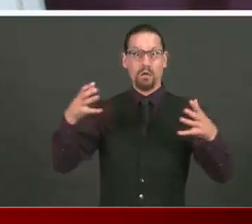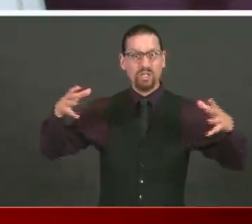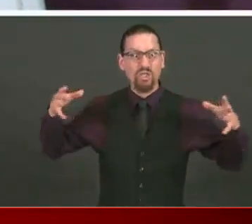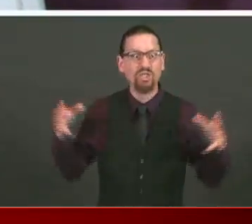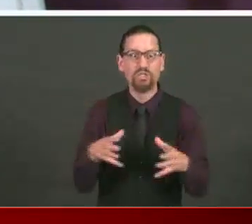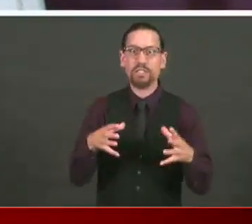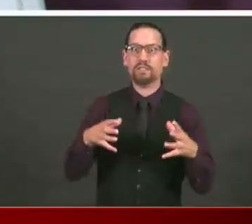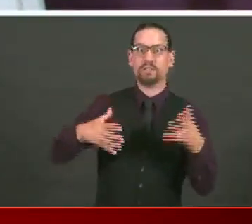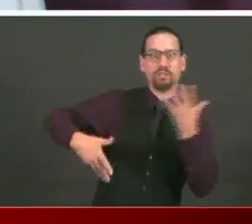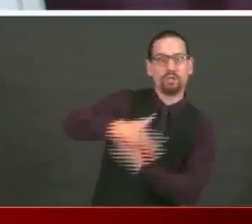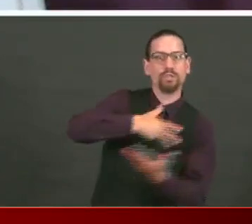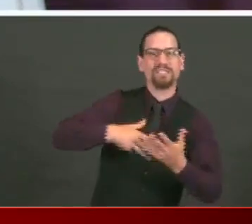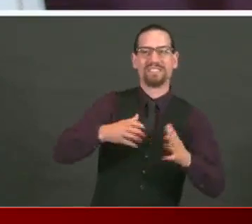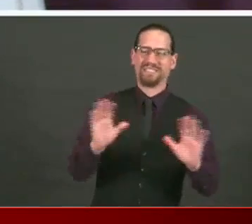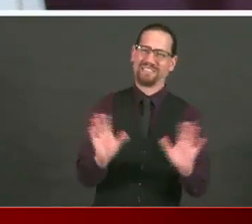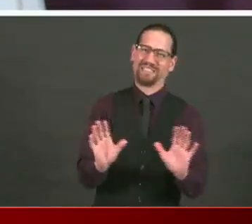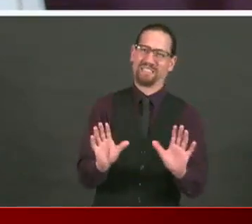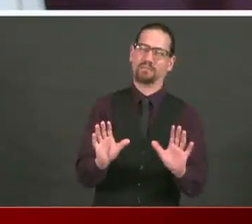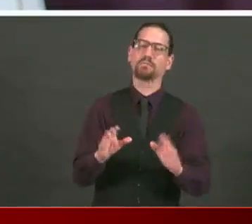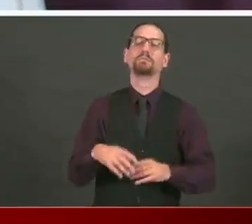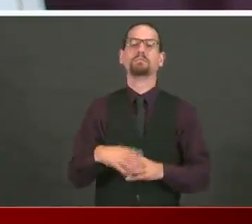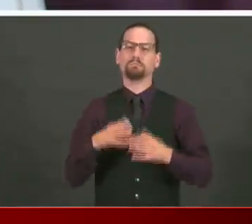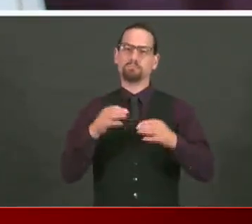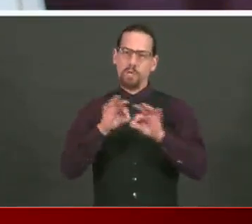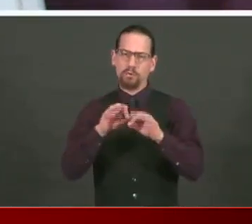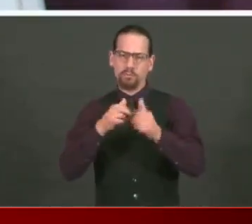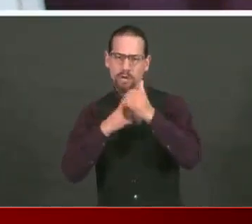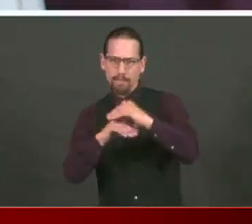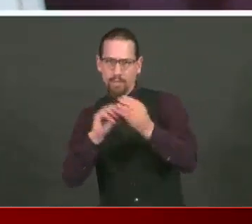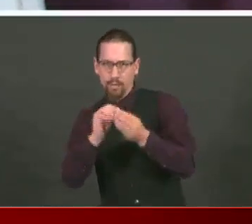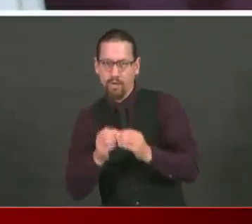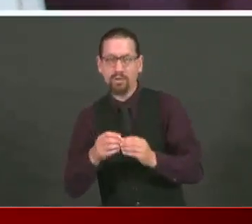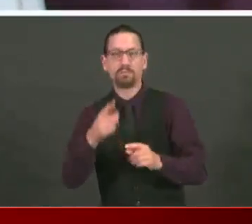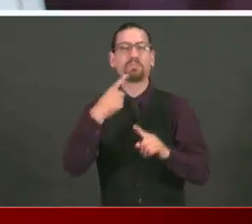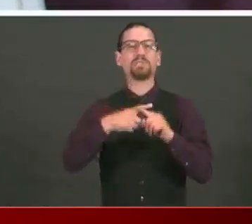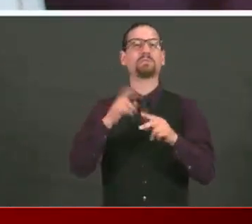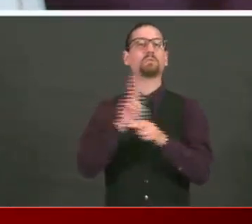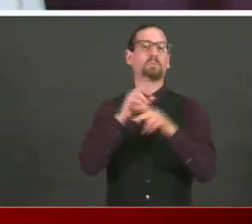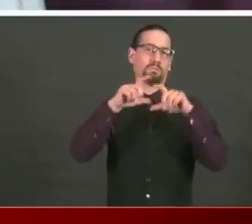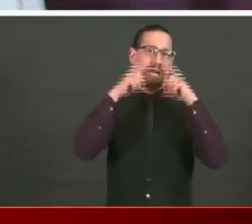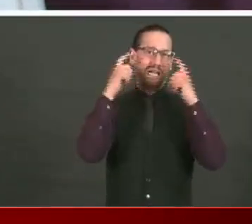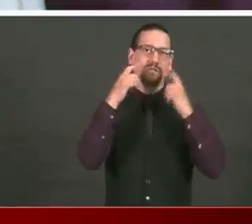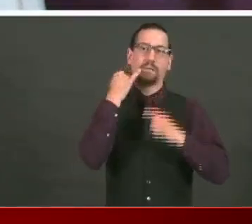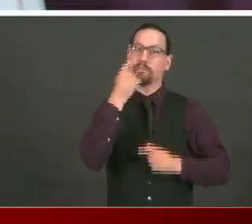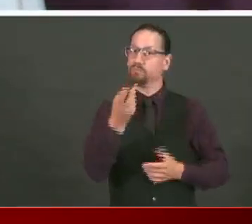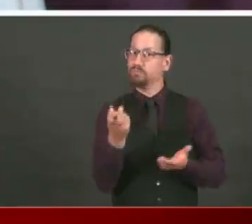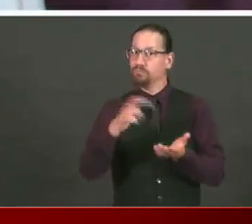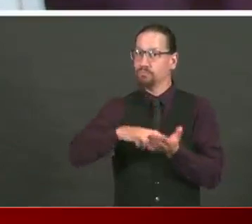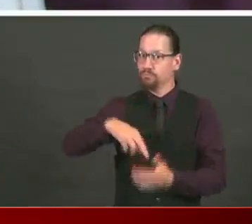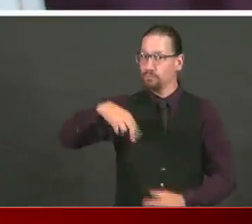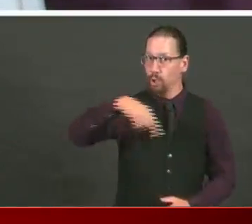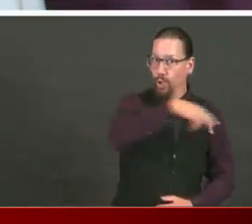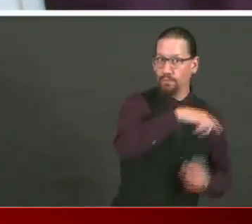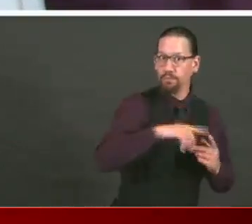BEACHES. BRING YOUR MASK SO IF YOU HAVE TO GO TO THE RESTROOM OR